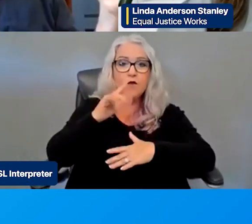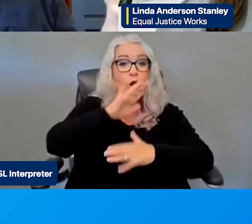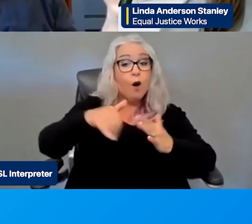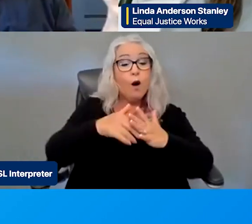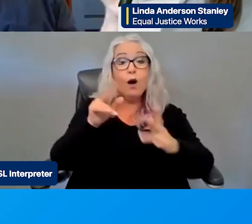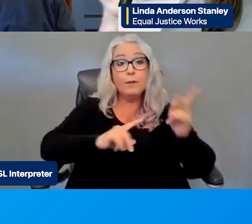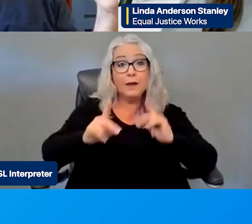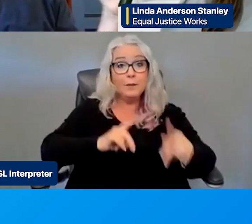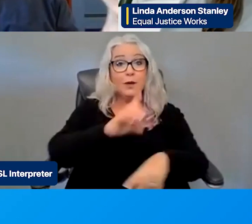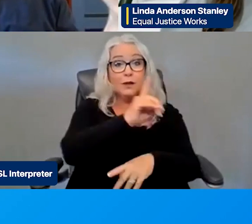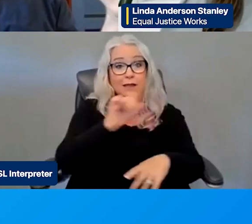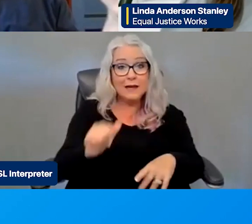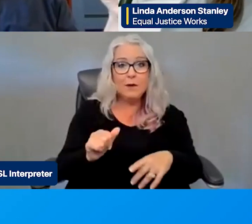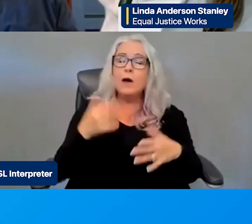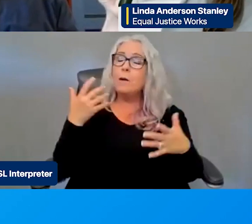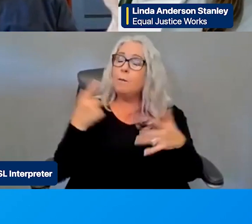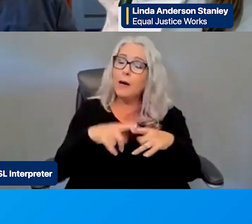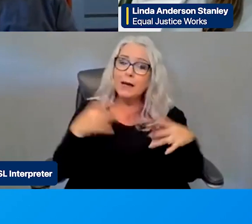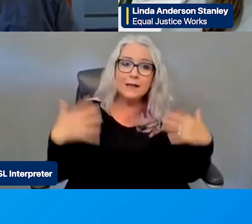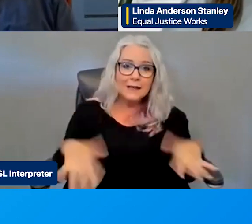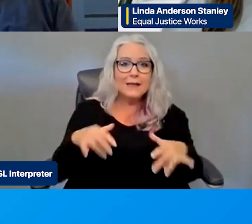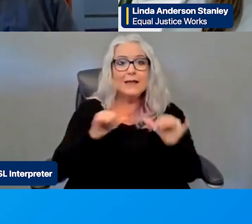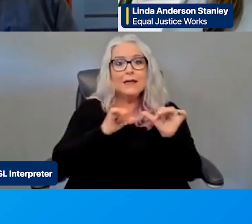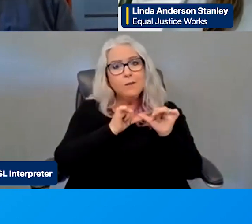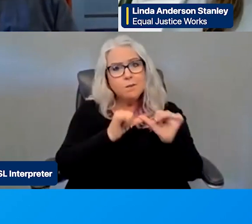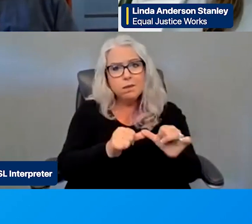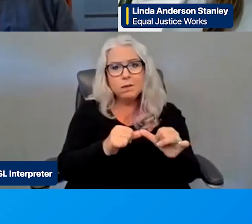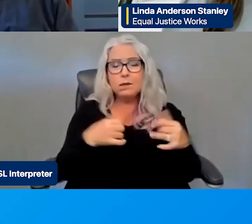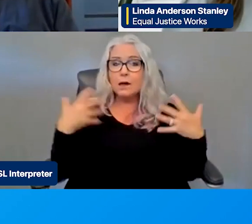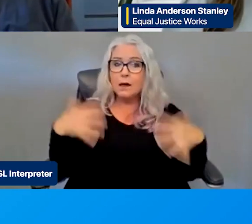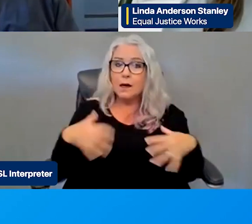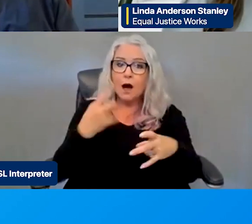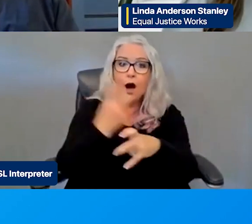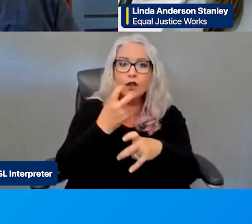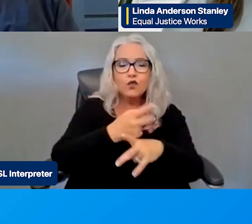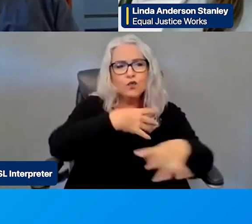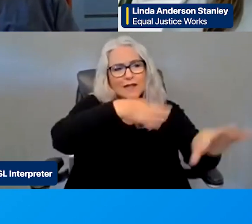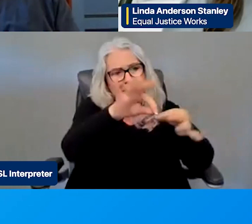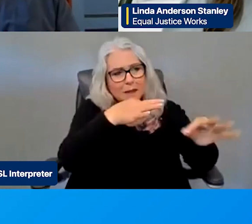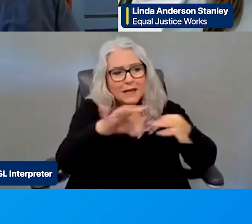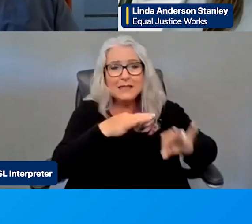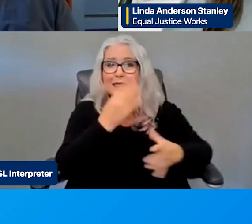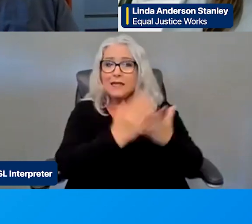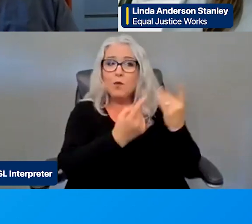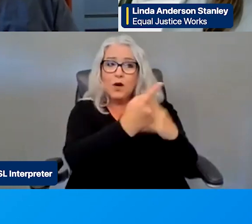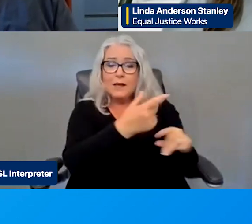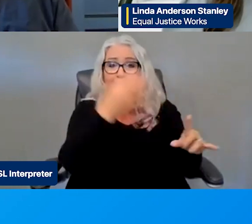to us on the call but dog and different to explain to those